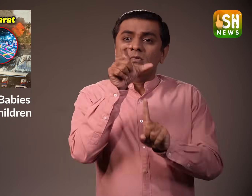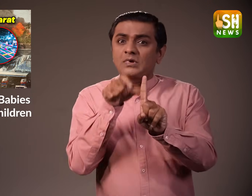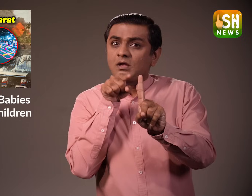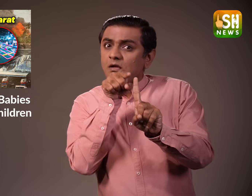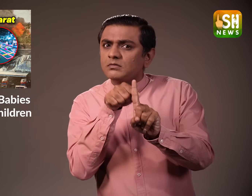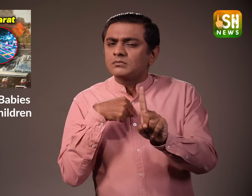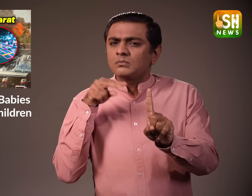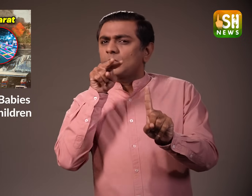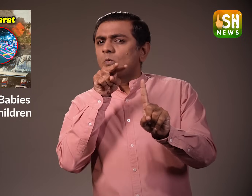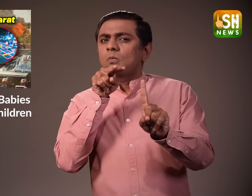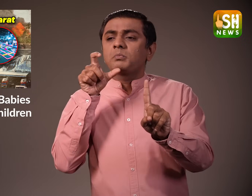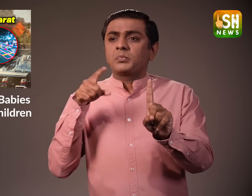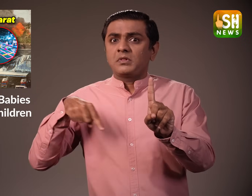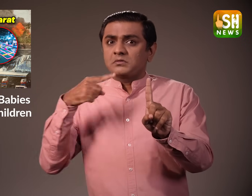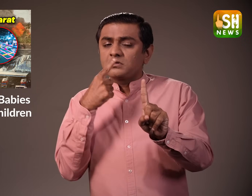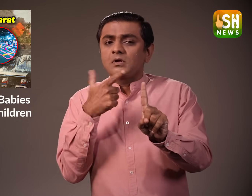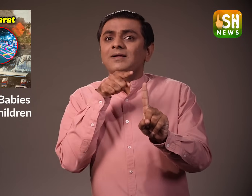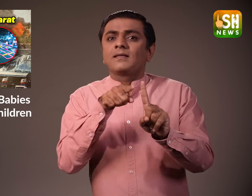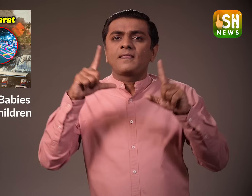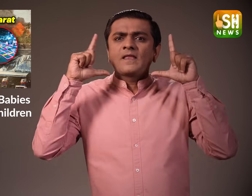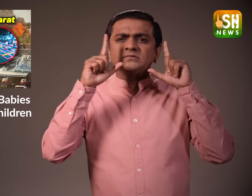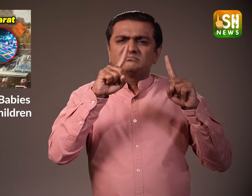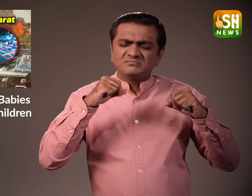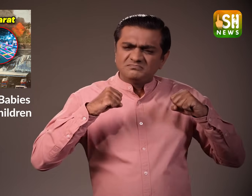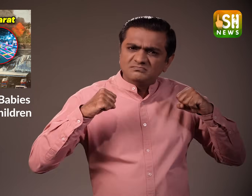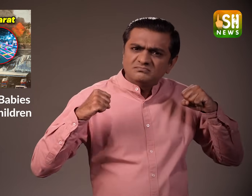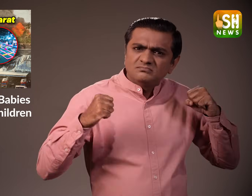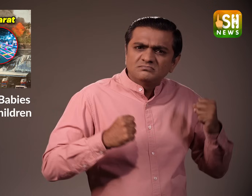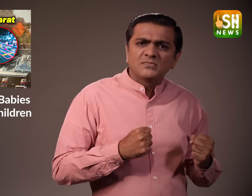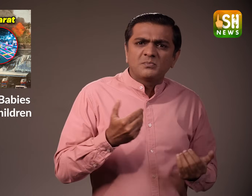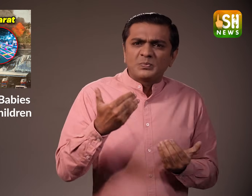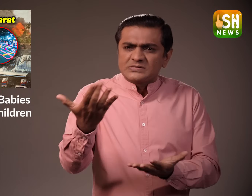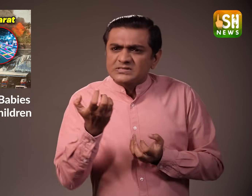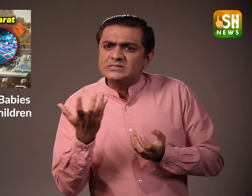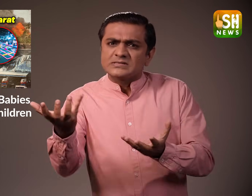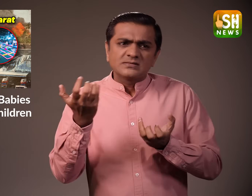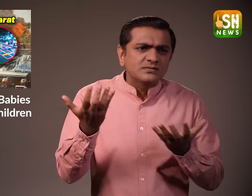People saw only one nurse who returned and helped to retrieve the babies.